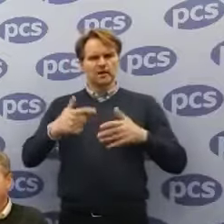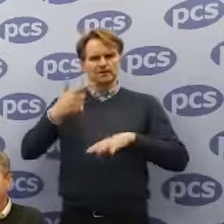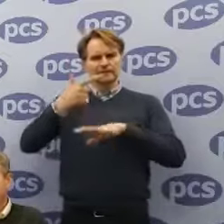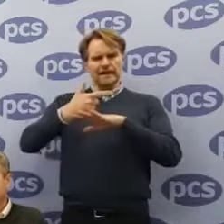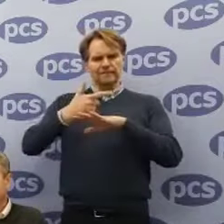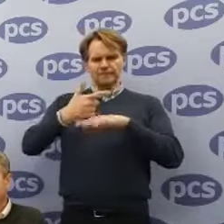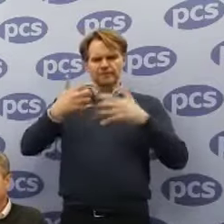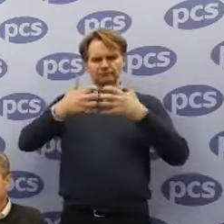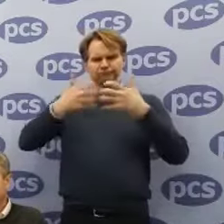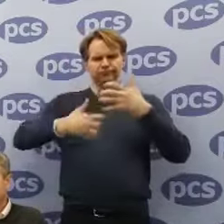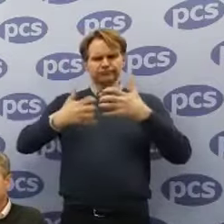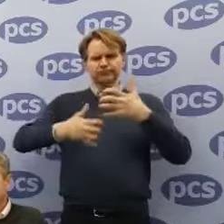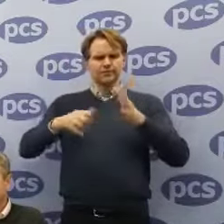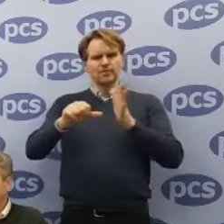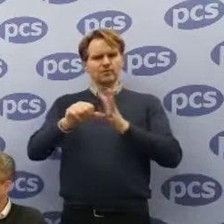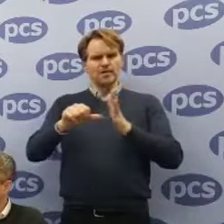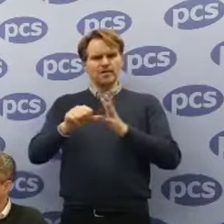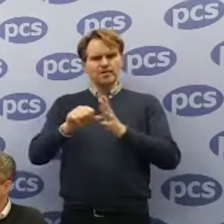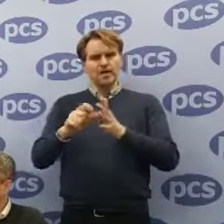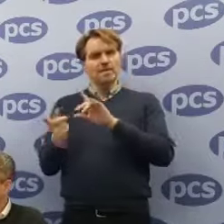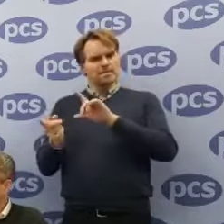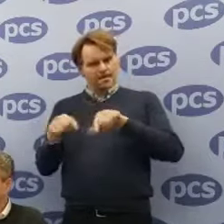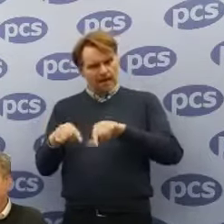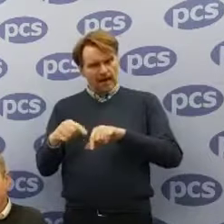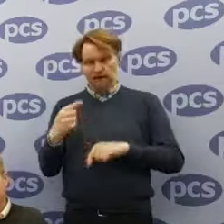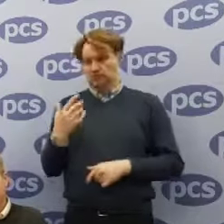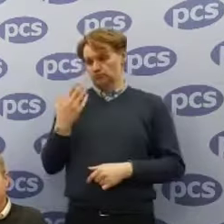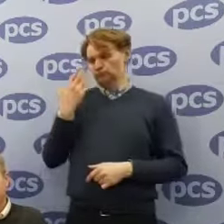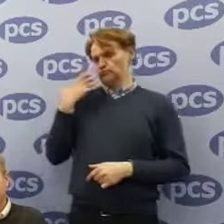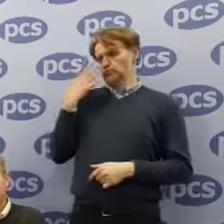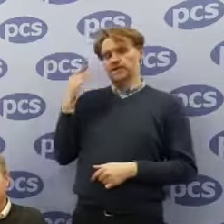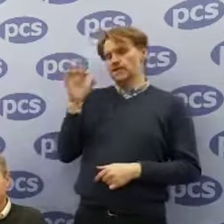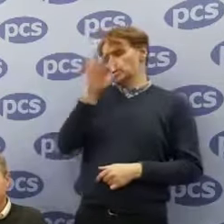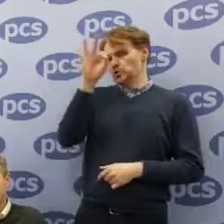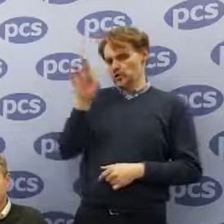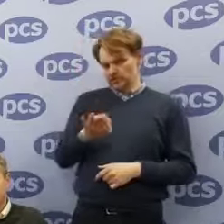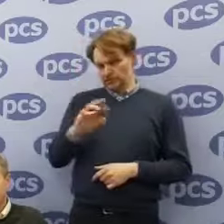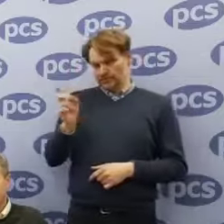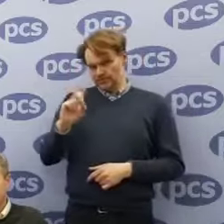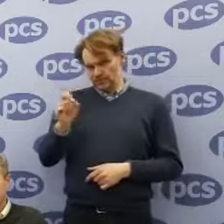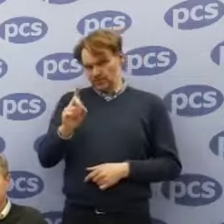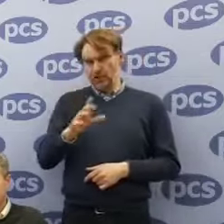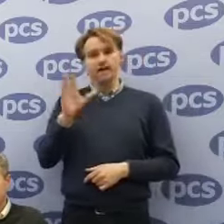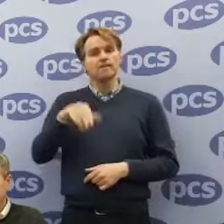and I'm just going to recap the last question which was from Julie who asked